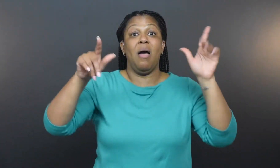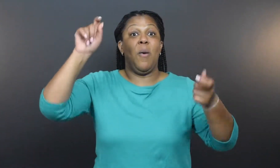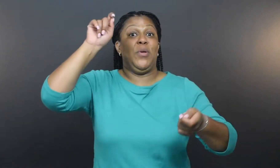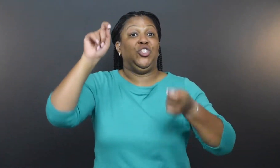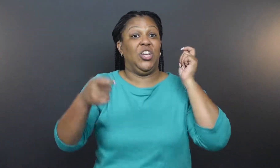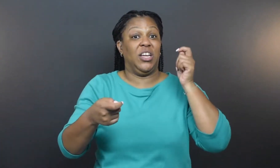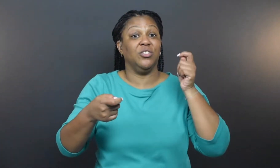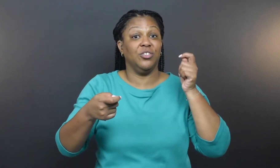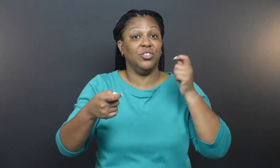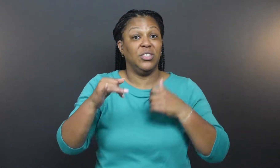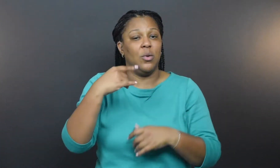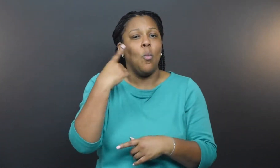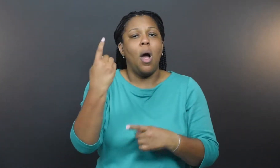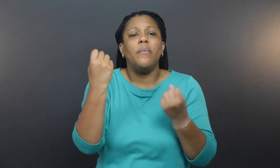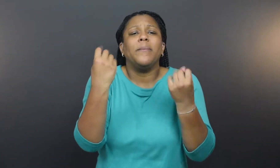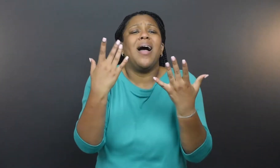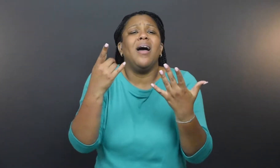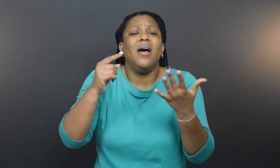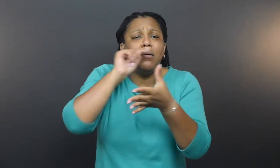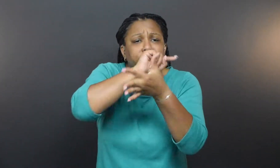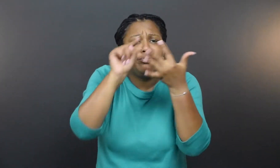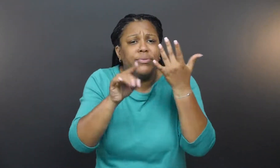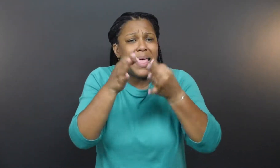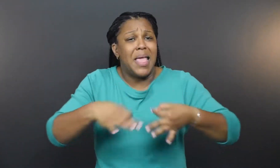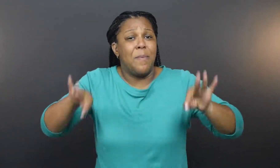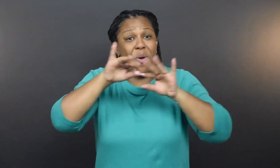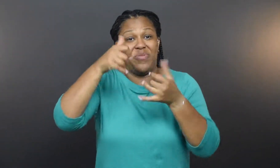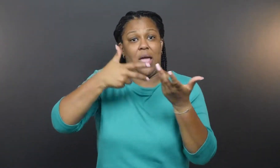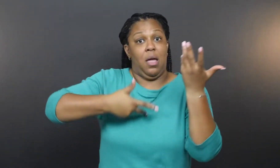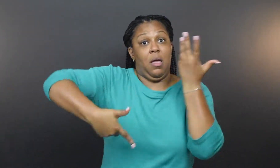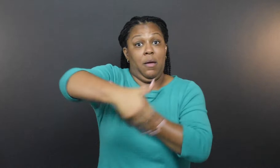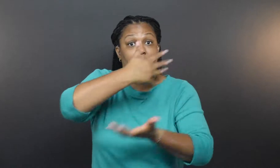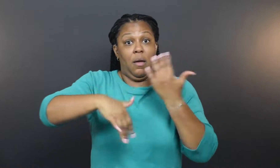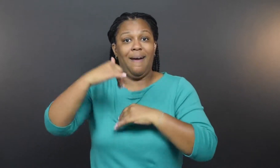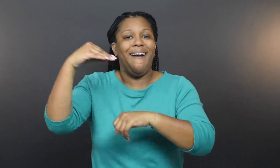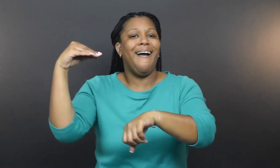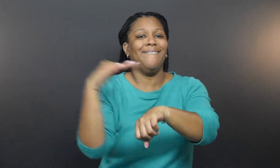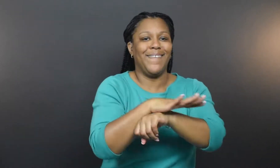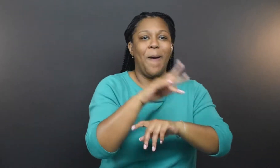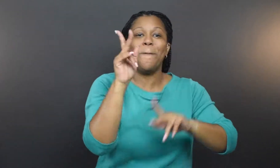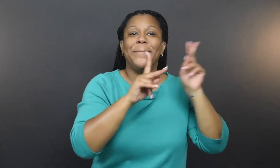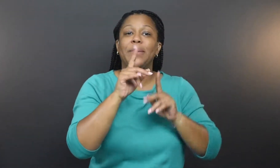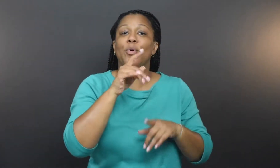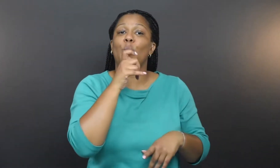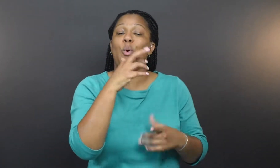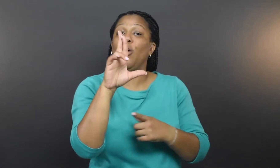Climate is one of many important interacting variables that affect people’s risk for